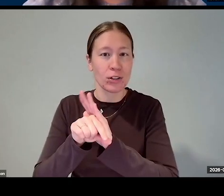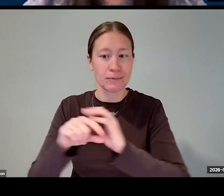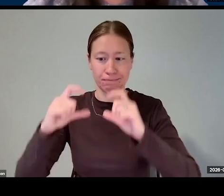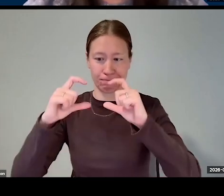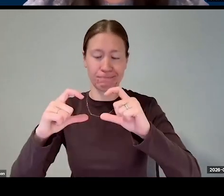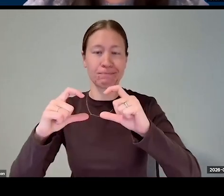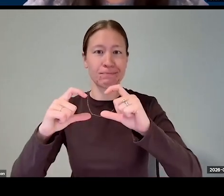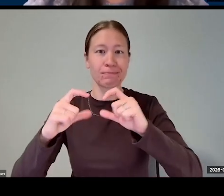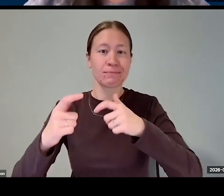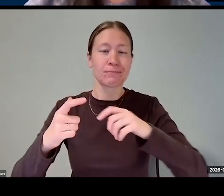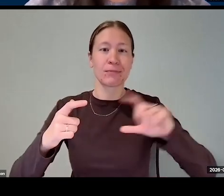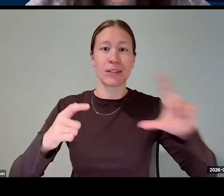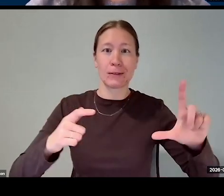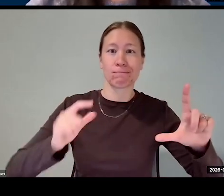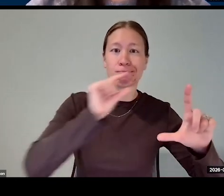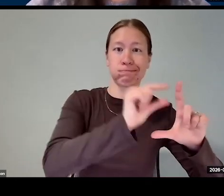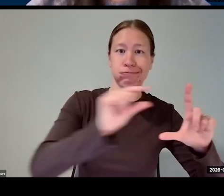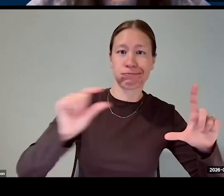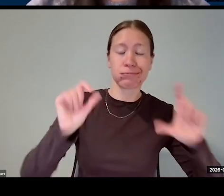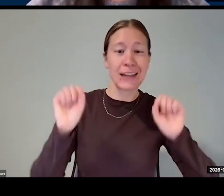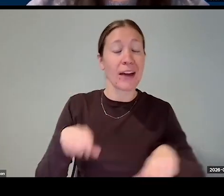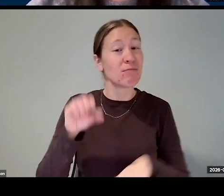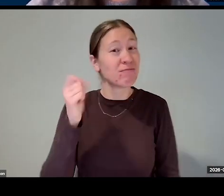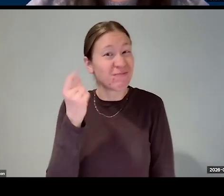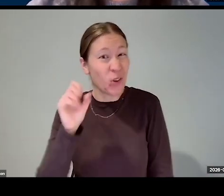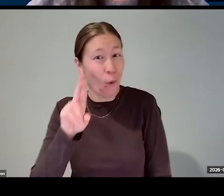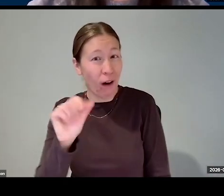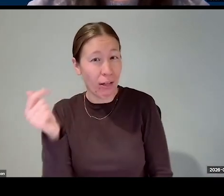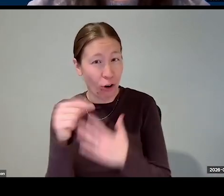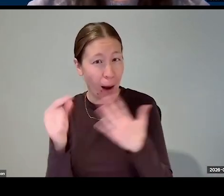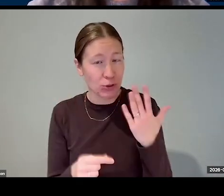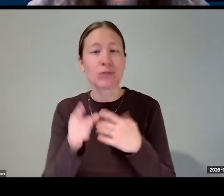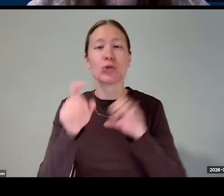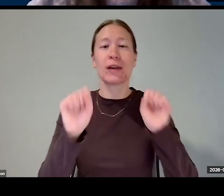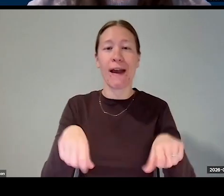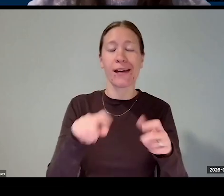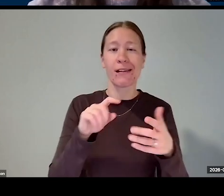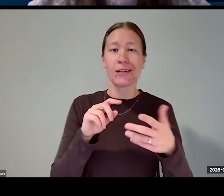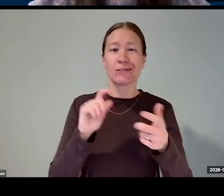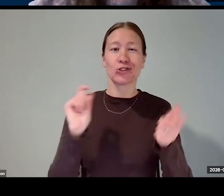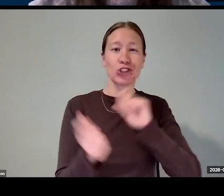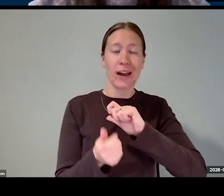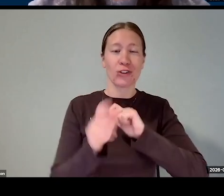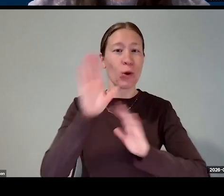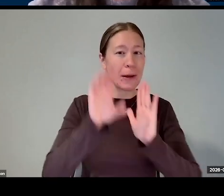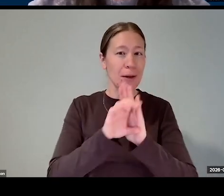or to adjust the transparency or opacity of the image itself so that it is much lighter